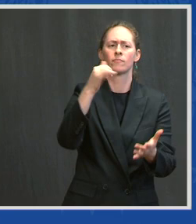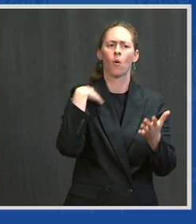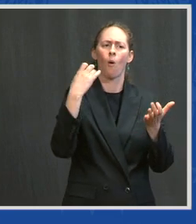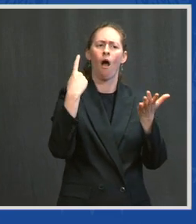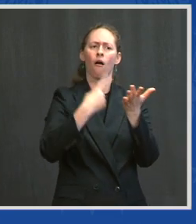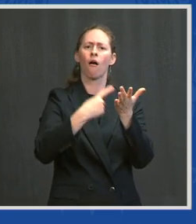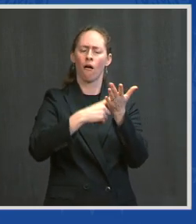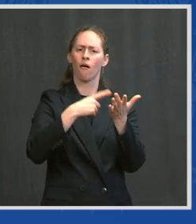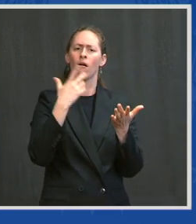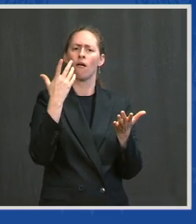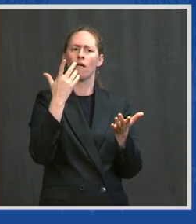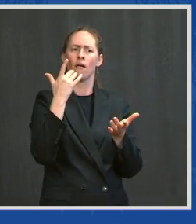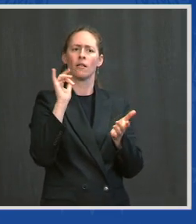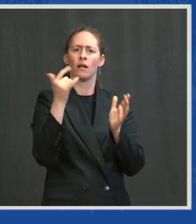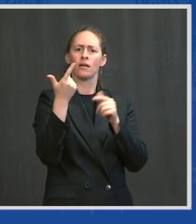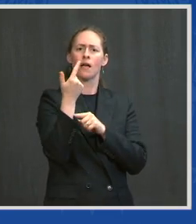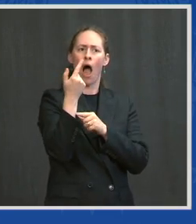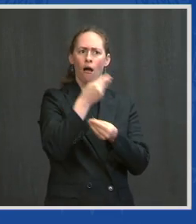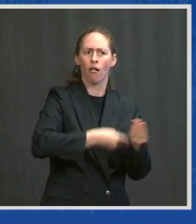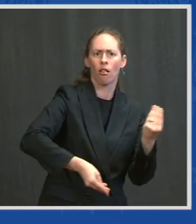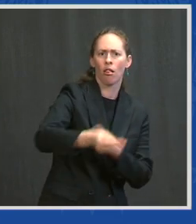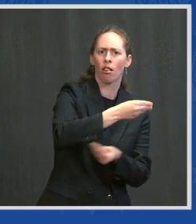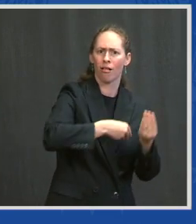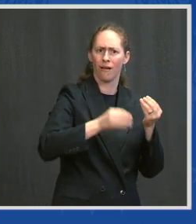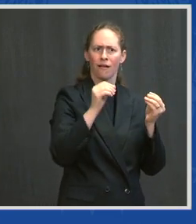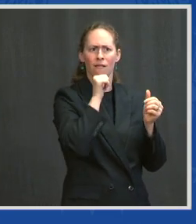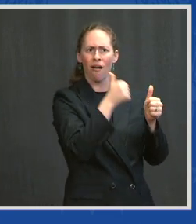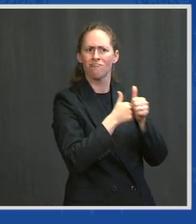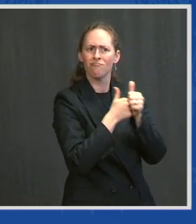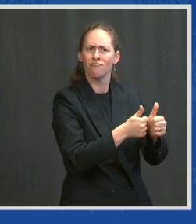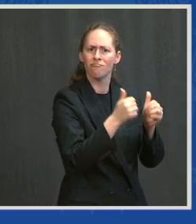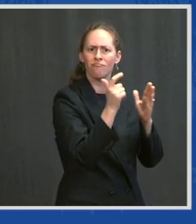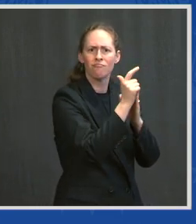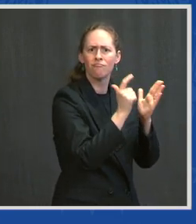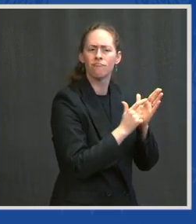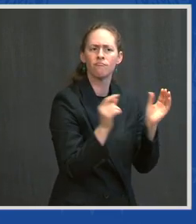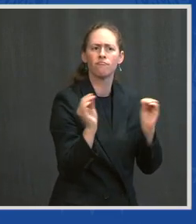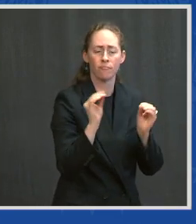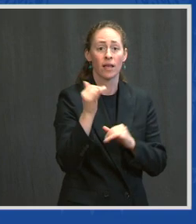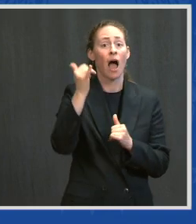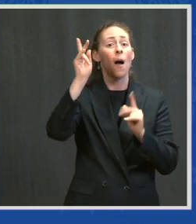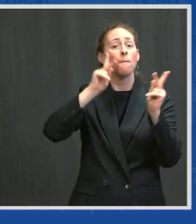Now, the gun lobby wants you to believe that cities that are the toughest gun -- have the toughest gun laws